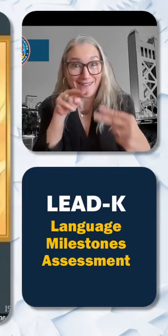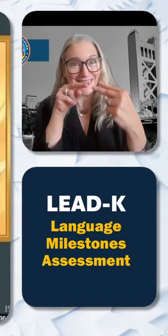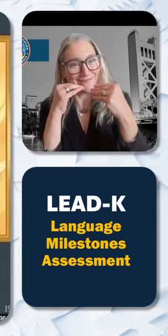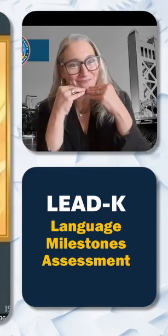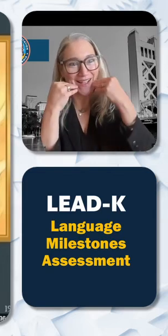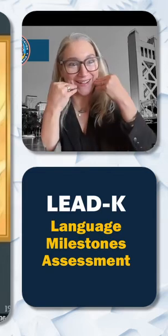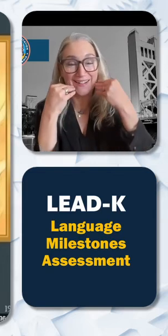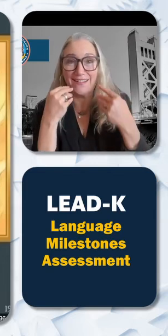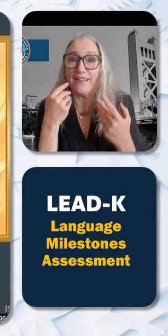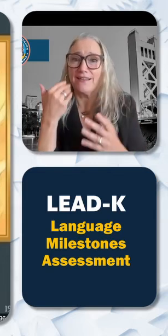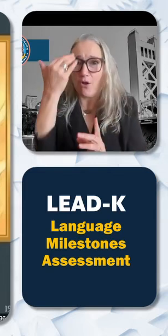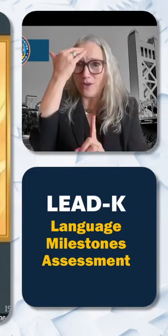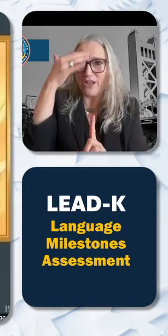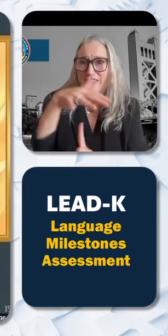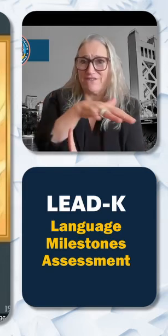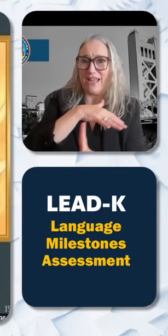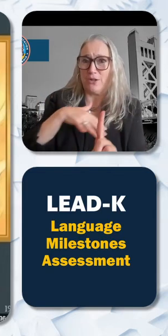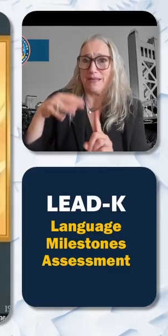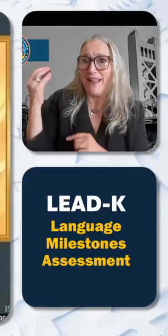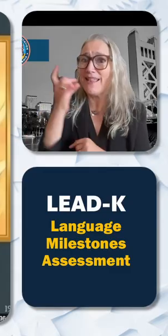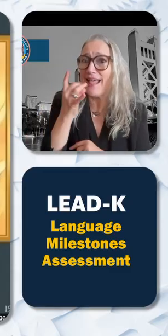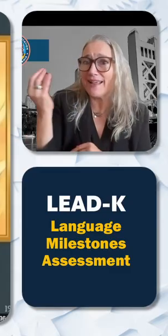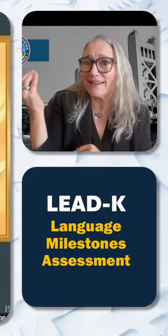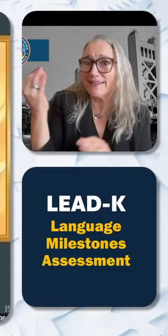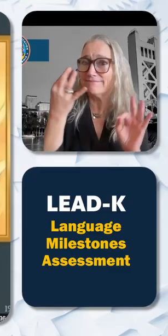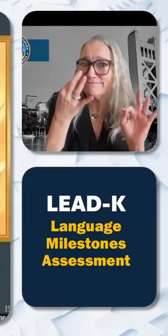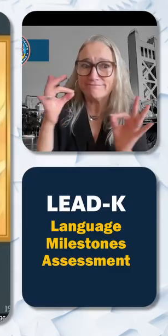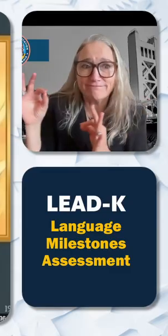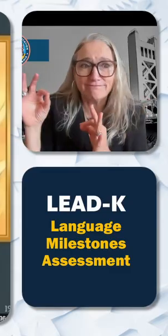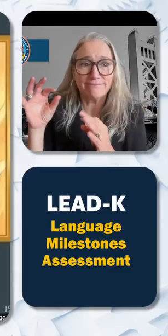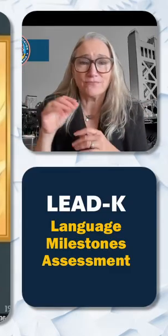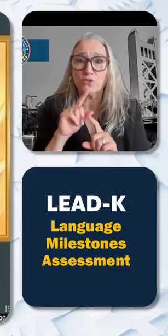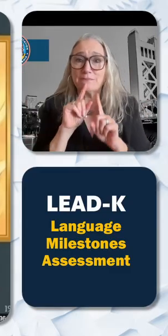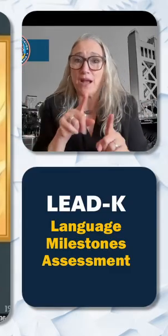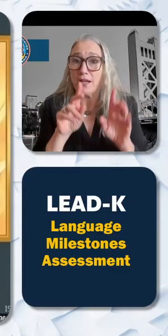is attentive to people's faces, smiles at you, shows environmental awareness,